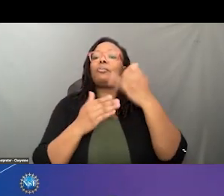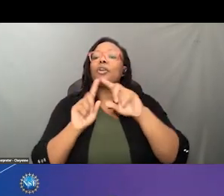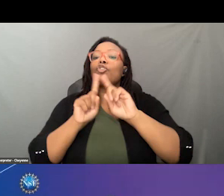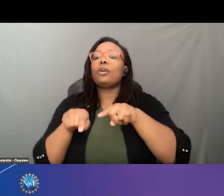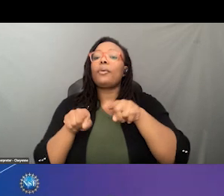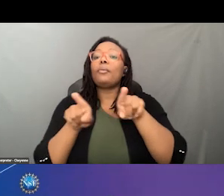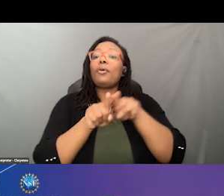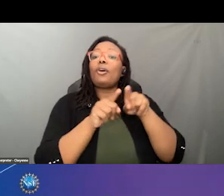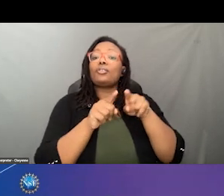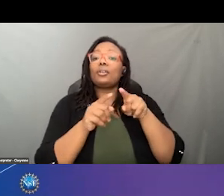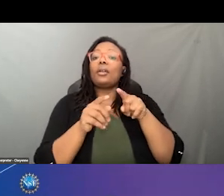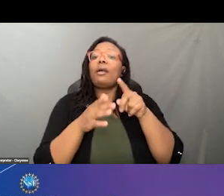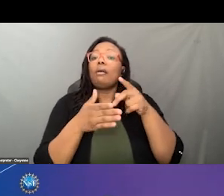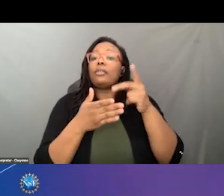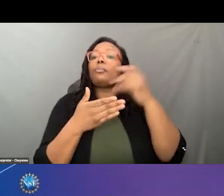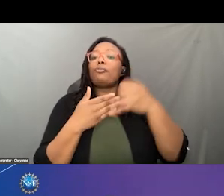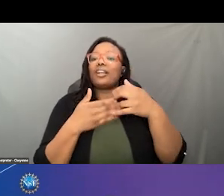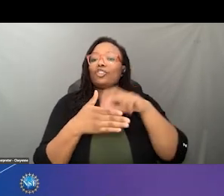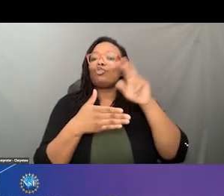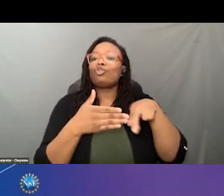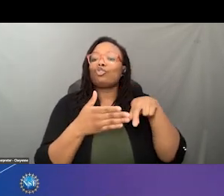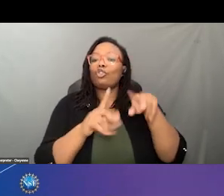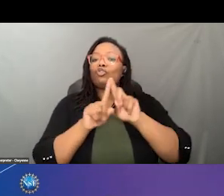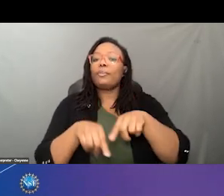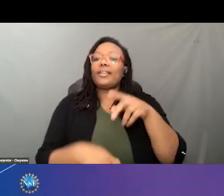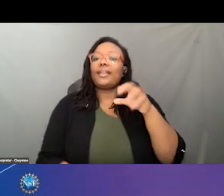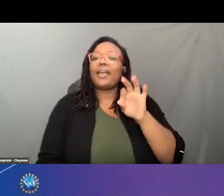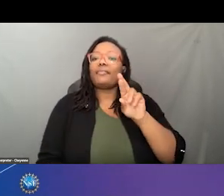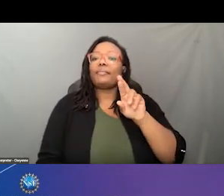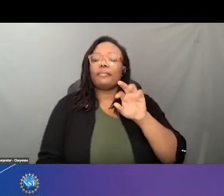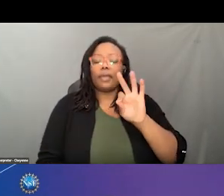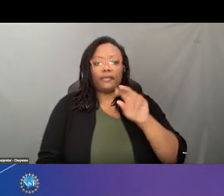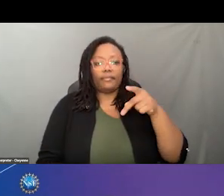as well as the public -- or the Project Outcomes Report, the FPR, and the POR.